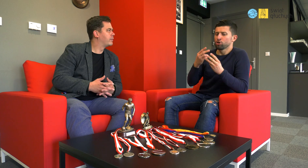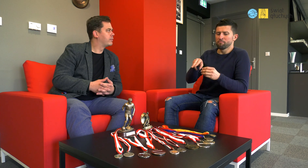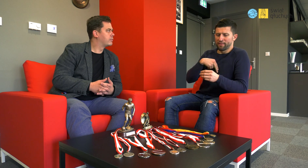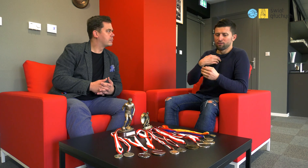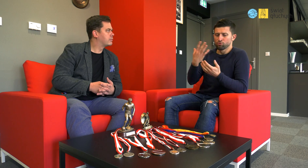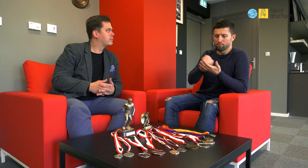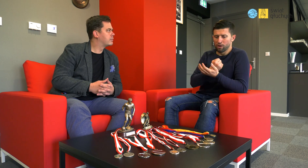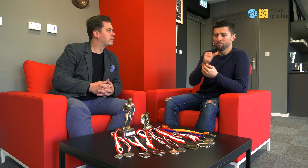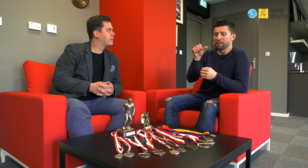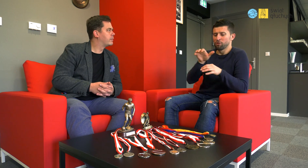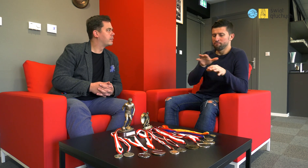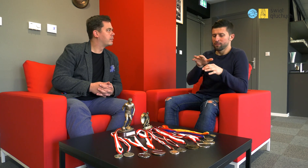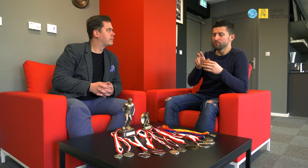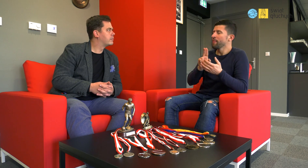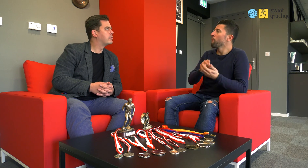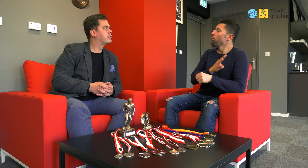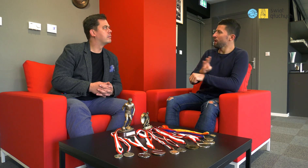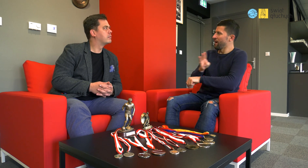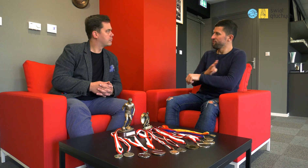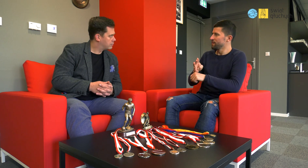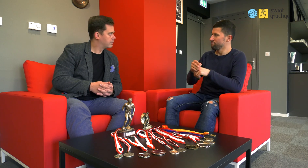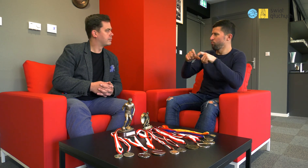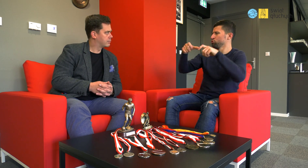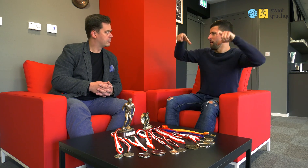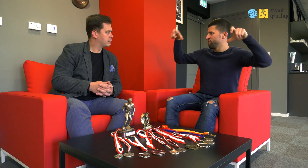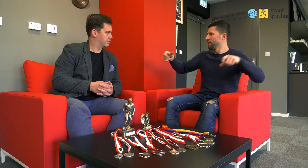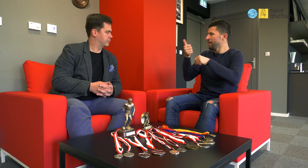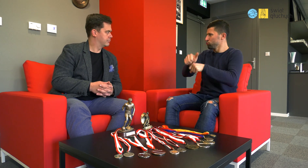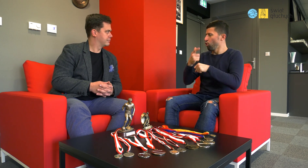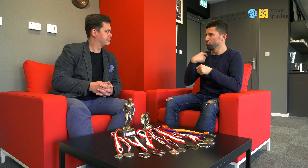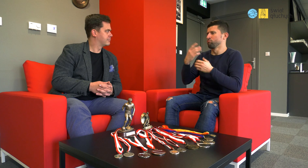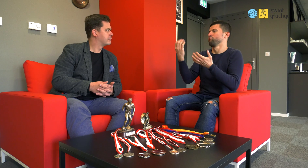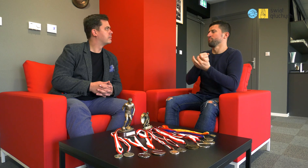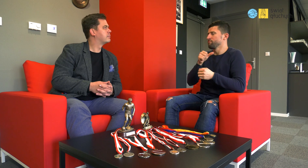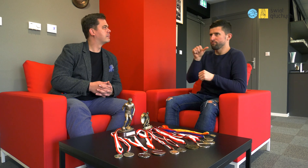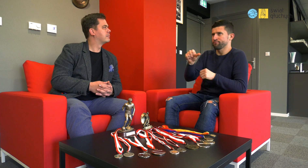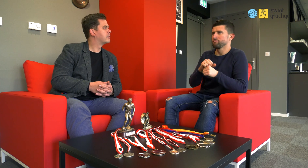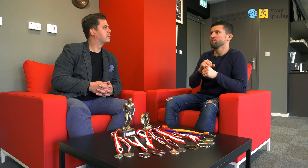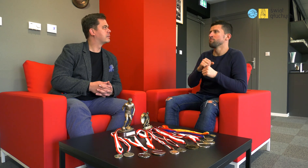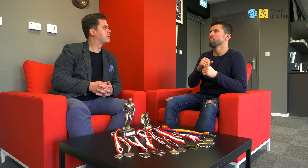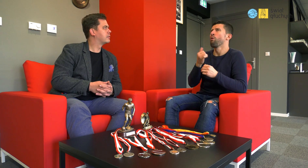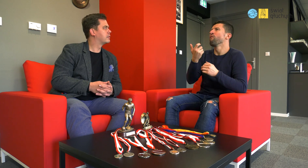The most important medal I won was for 1st place in the turf soccer. 11 people competed.